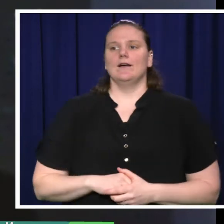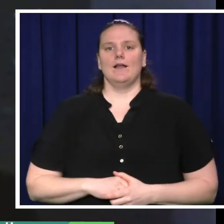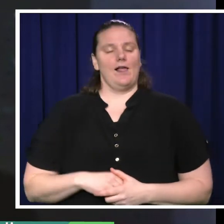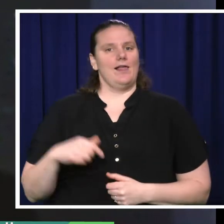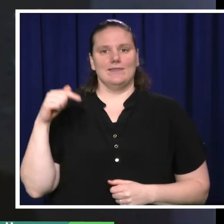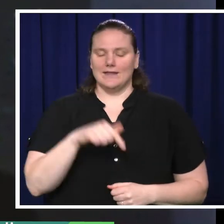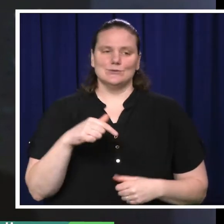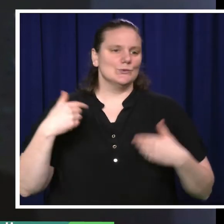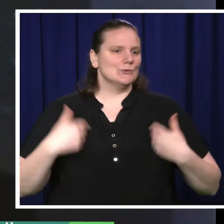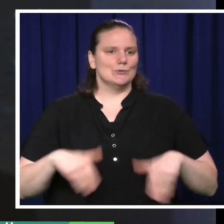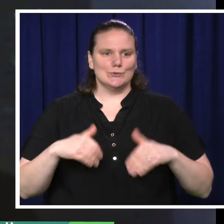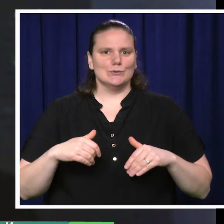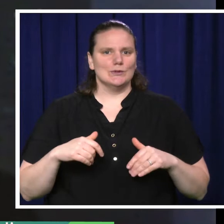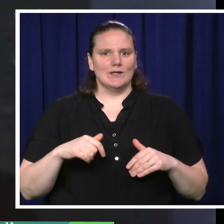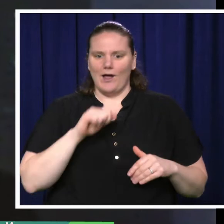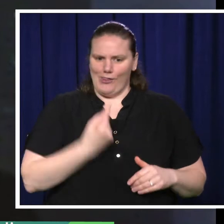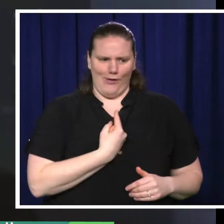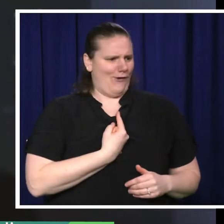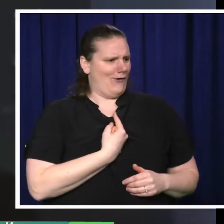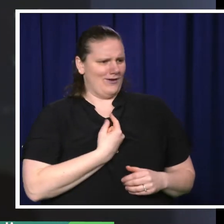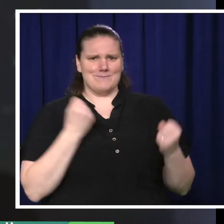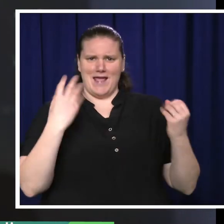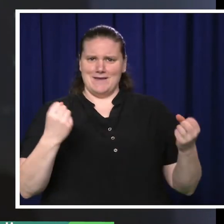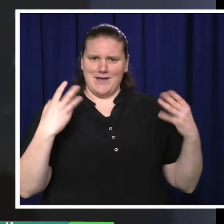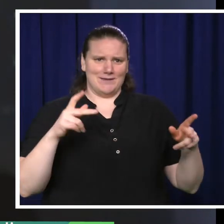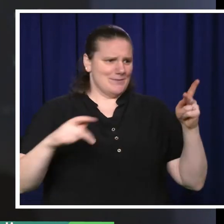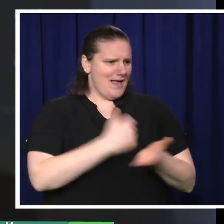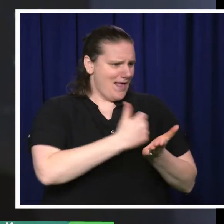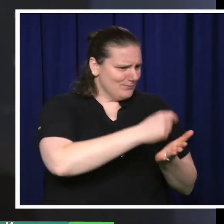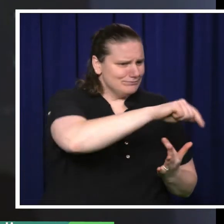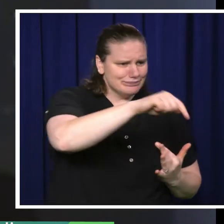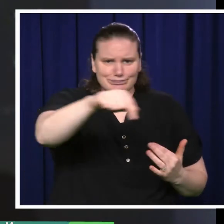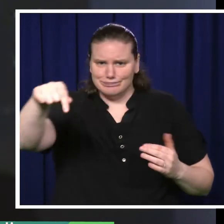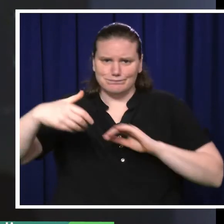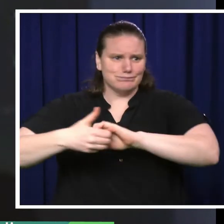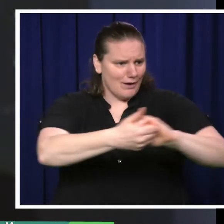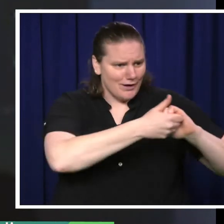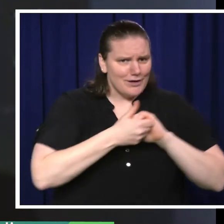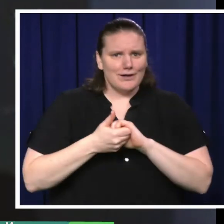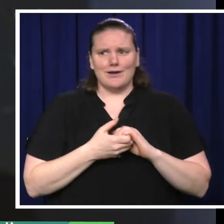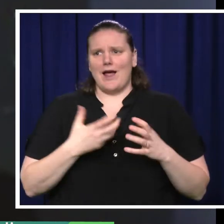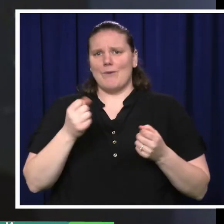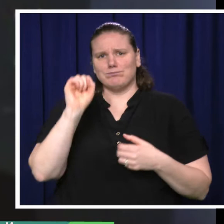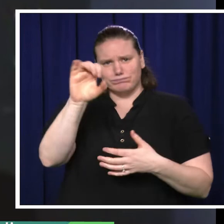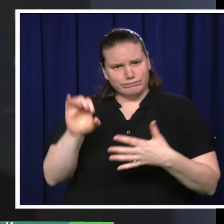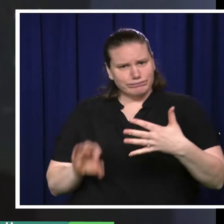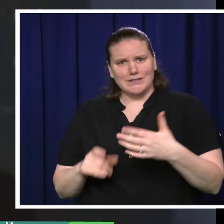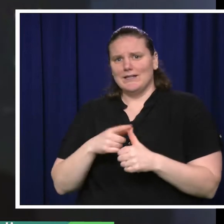honor for me, this was an incredible effort by a large number of folks and partners.